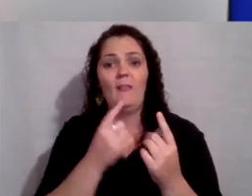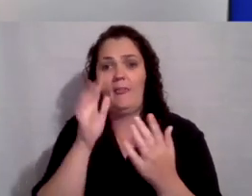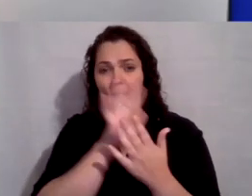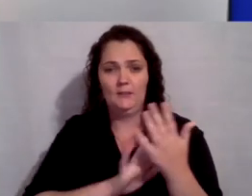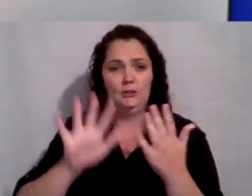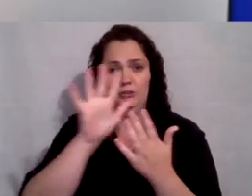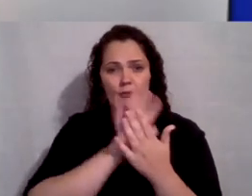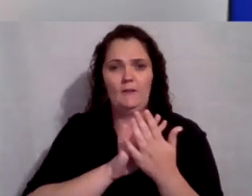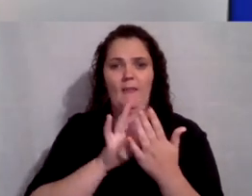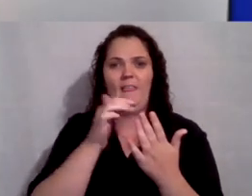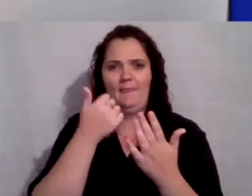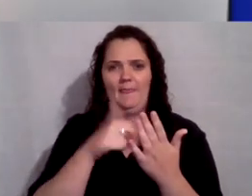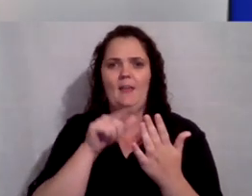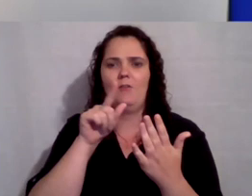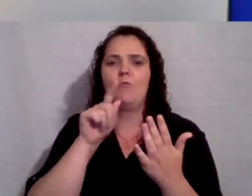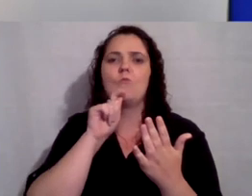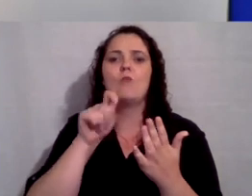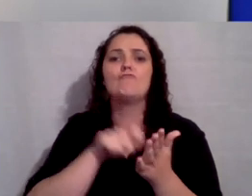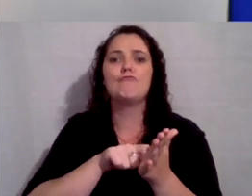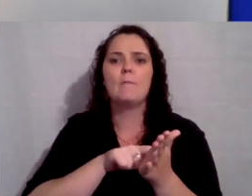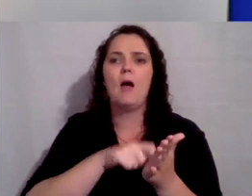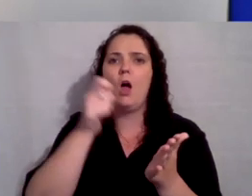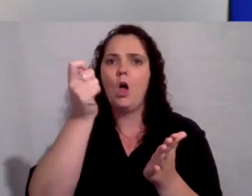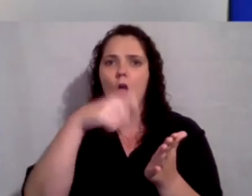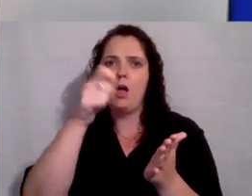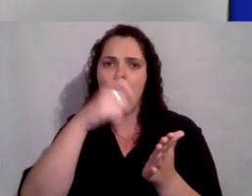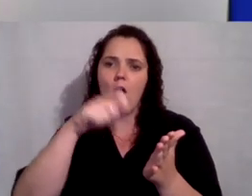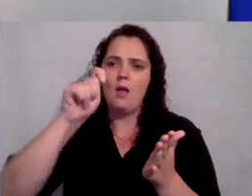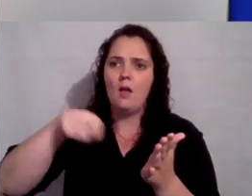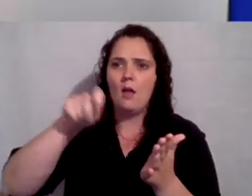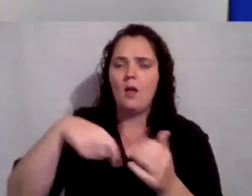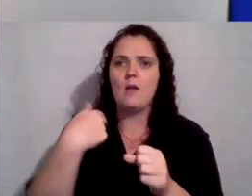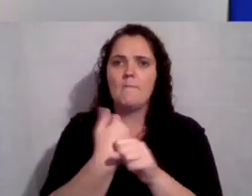So rather than adding line and tone, you're going to be subtracting line and tone.